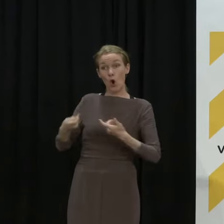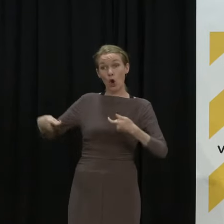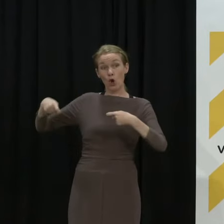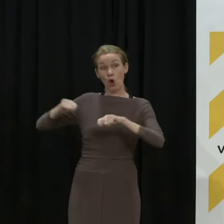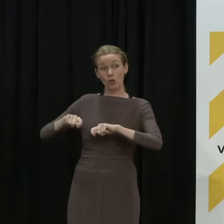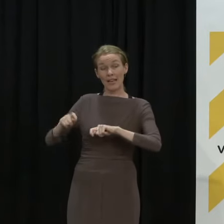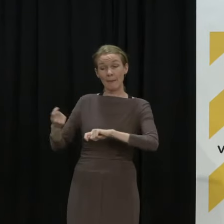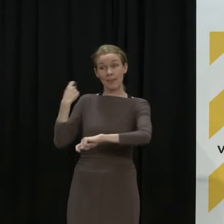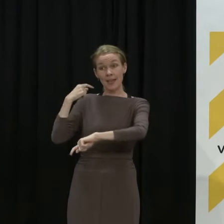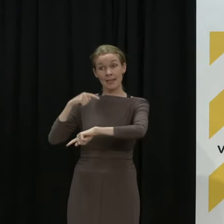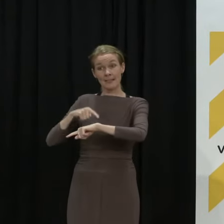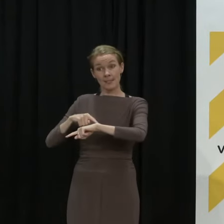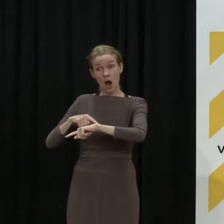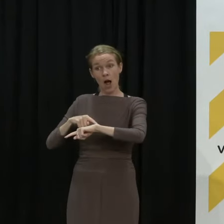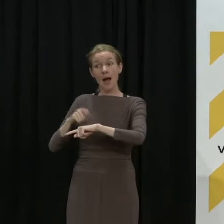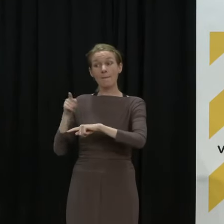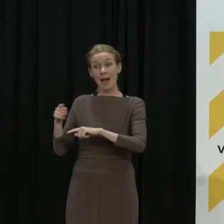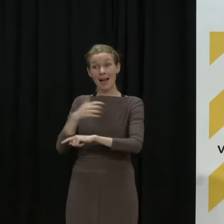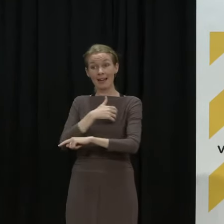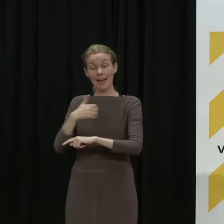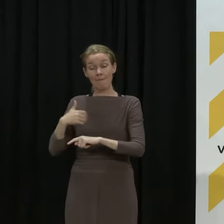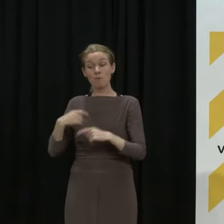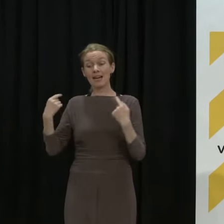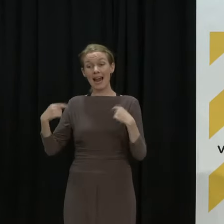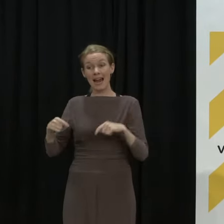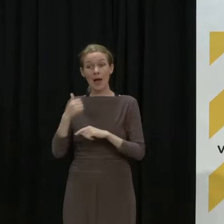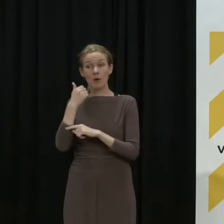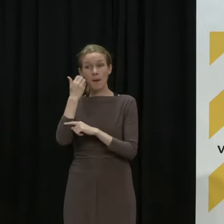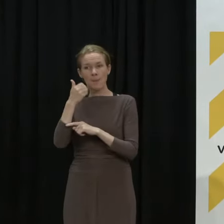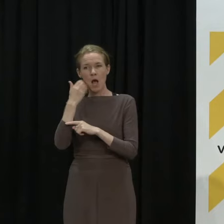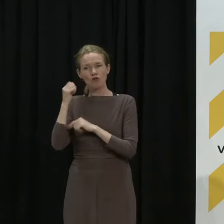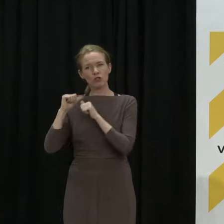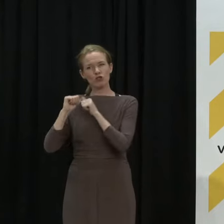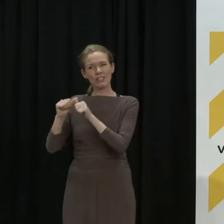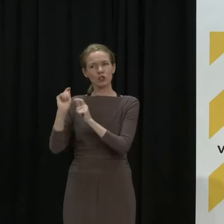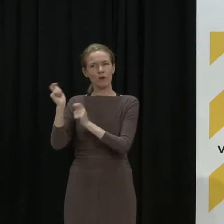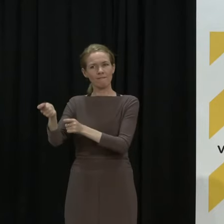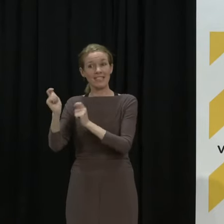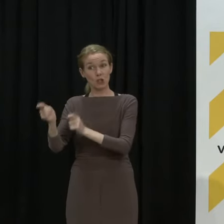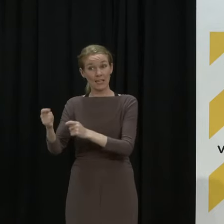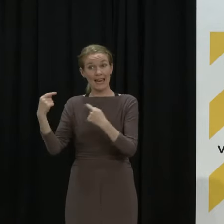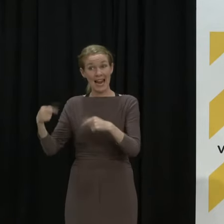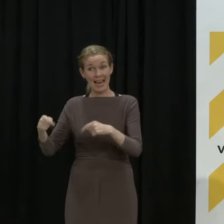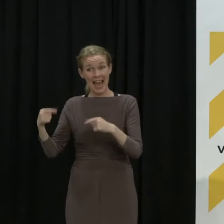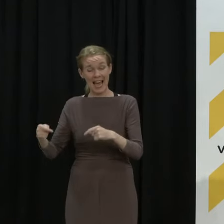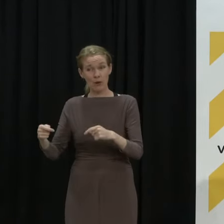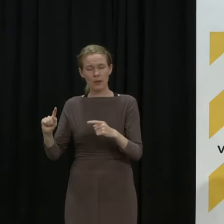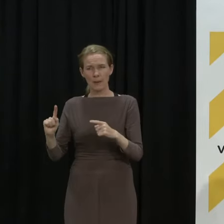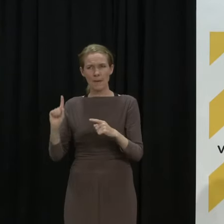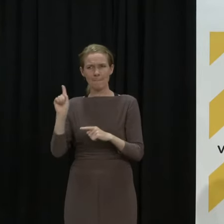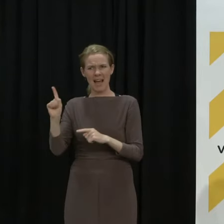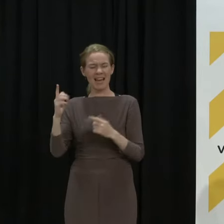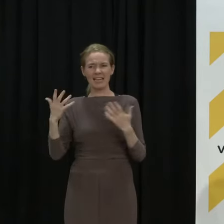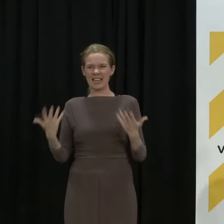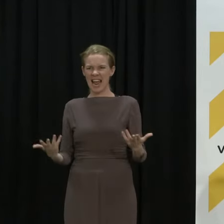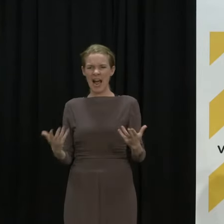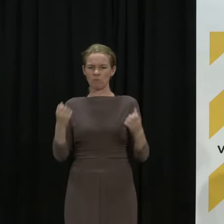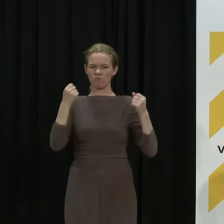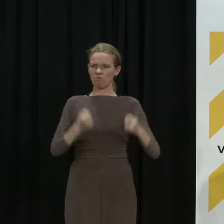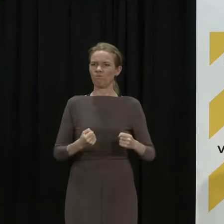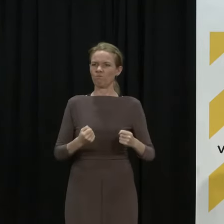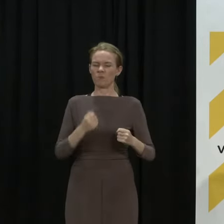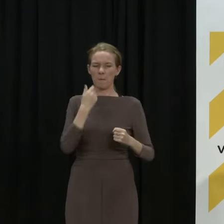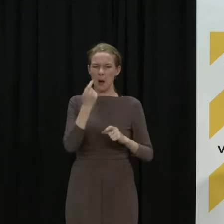Given that level for a Levl